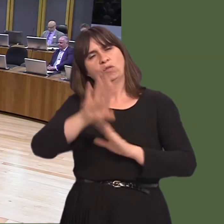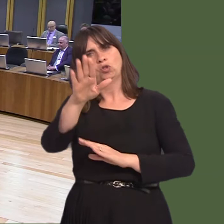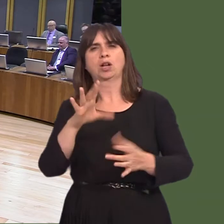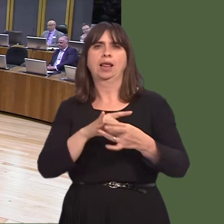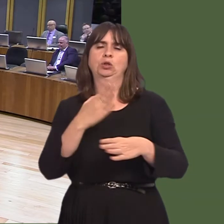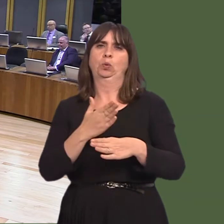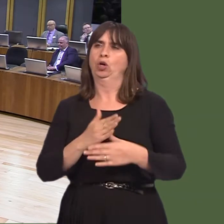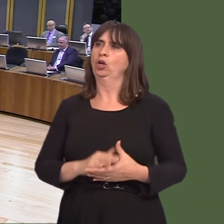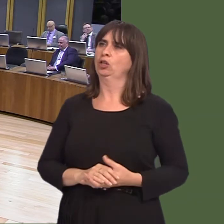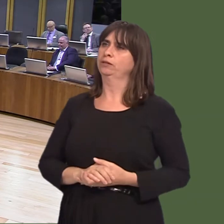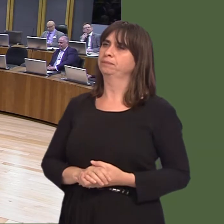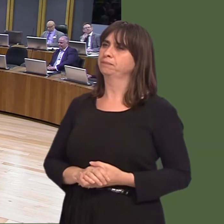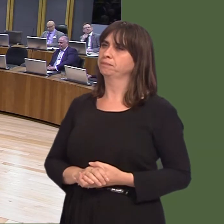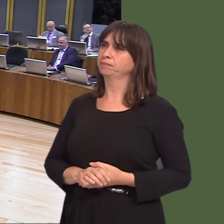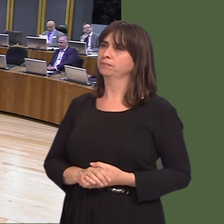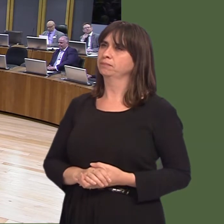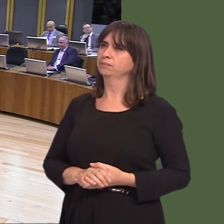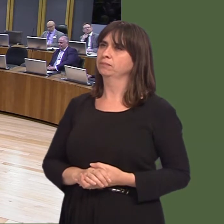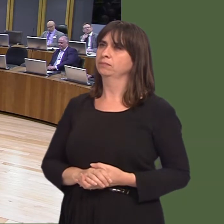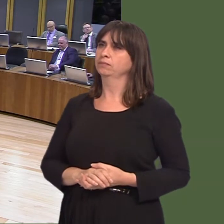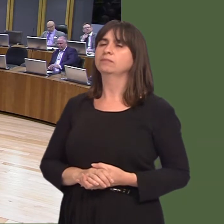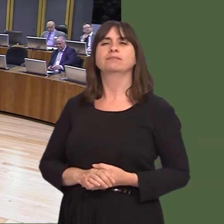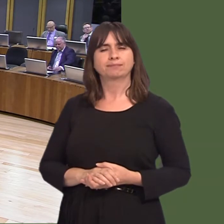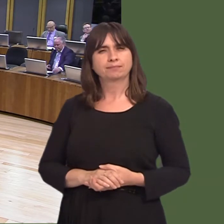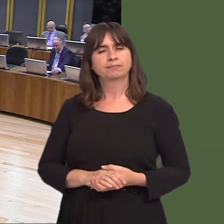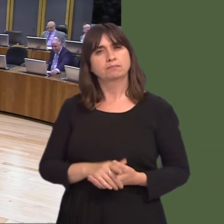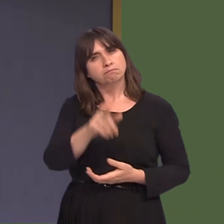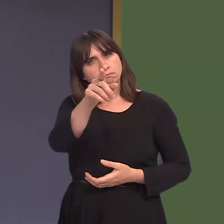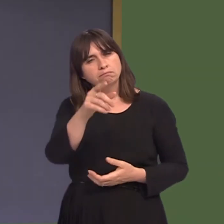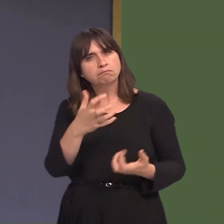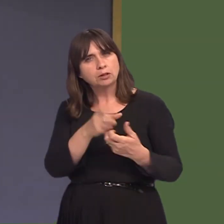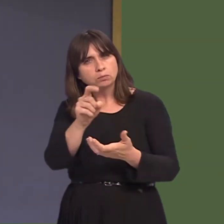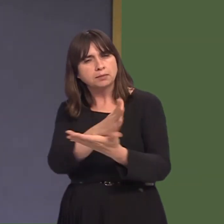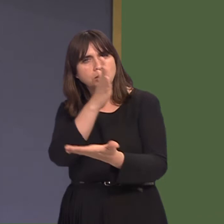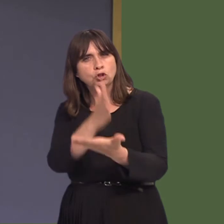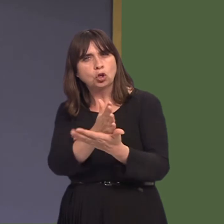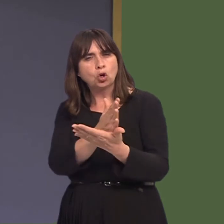Sut y bydd y Prif Weinidog yn sicrhau bod gan weithwyr lais cryf mewn unrhyw drafodaethau